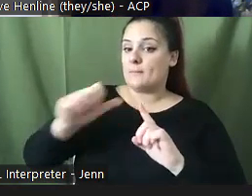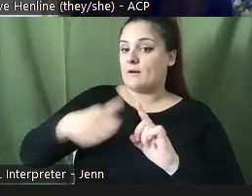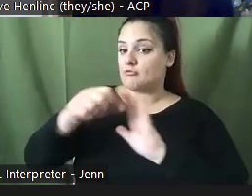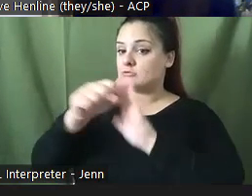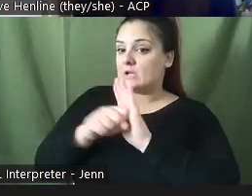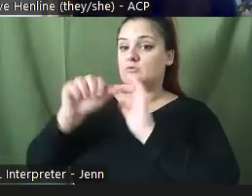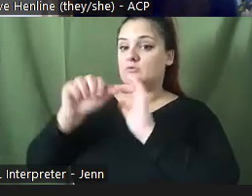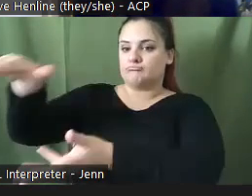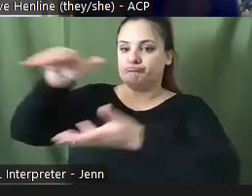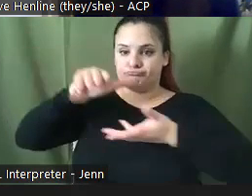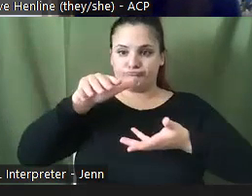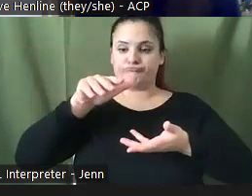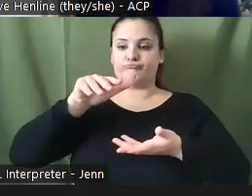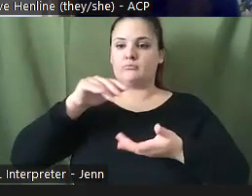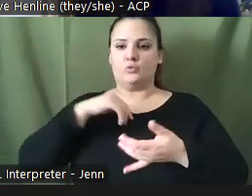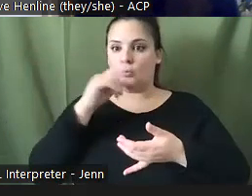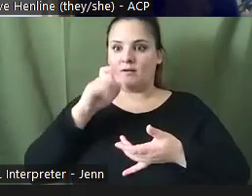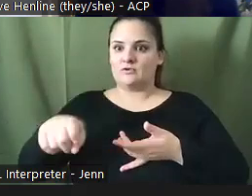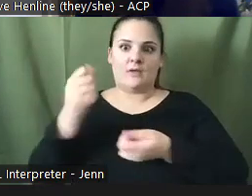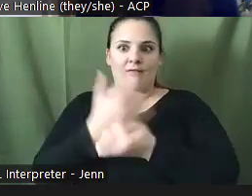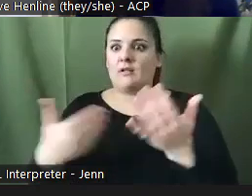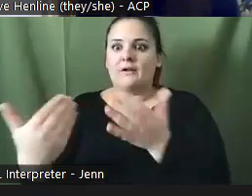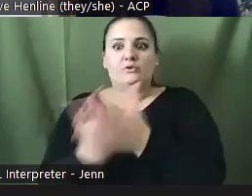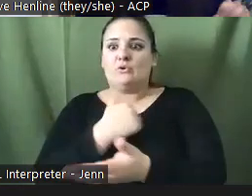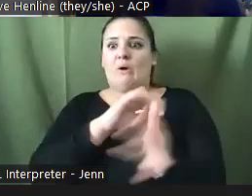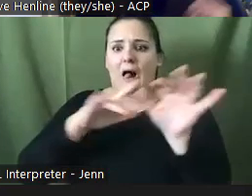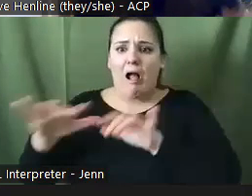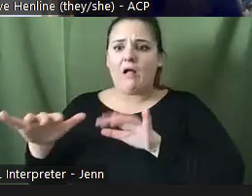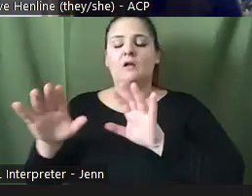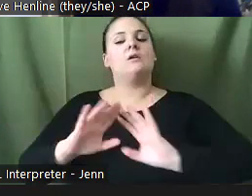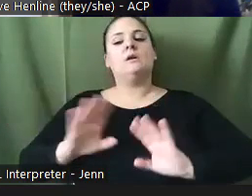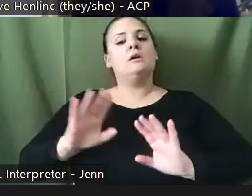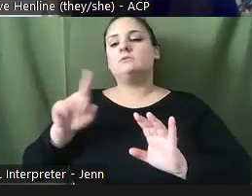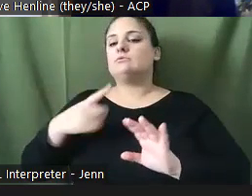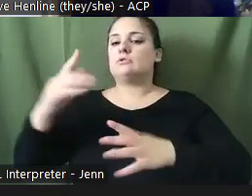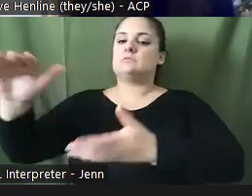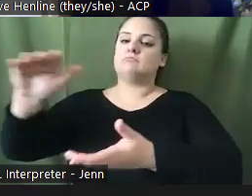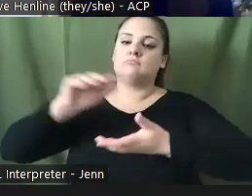completely from scratch. You just have to follow the specific needs of each state's program.